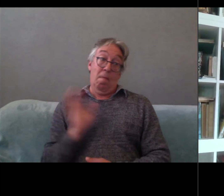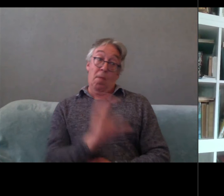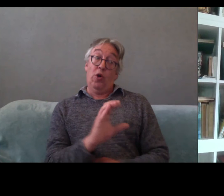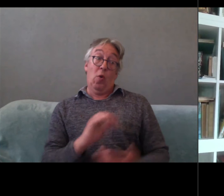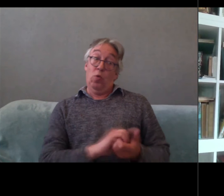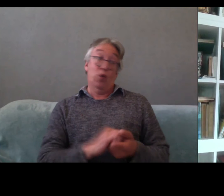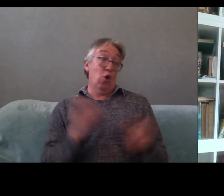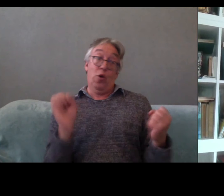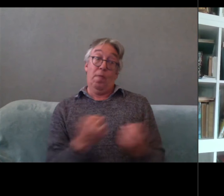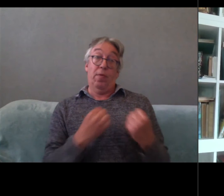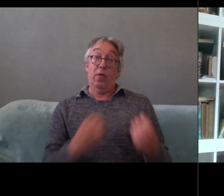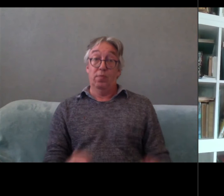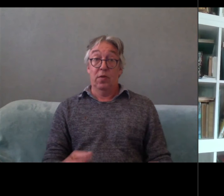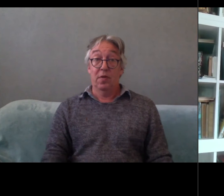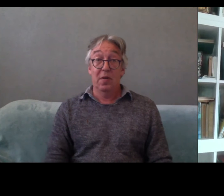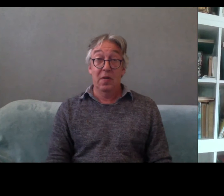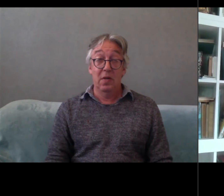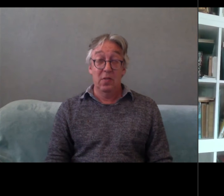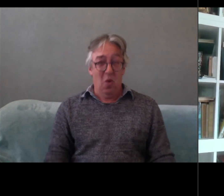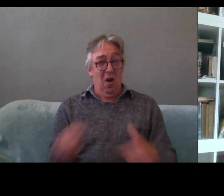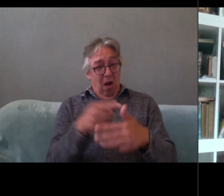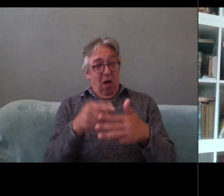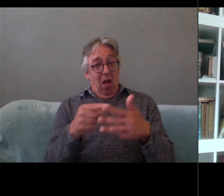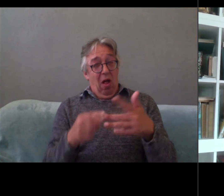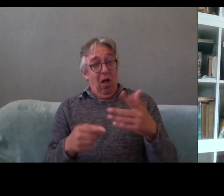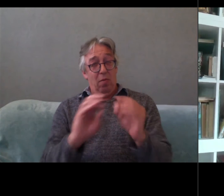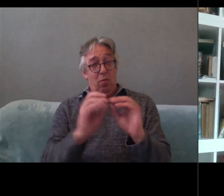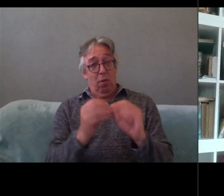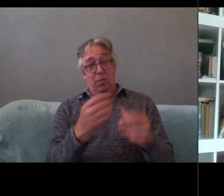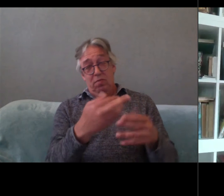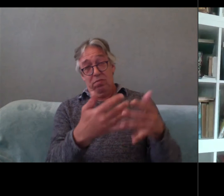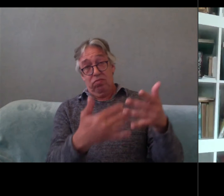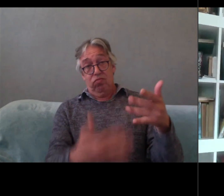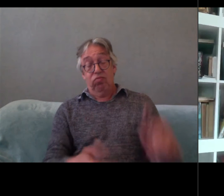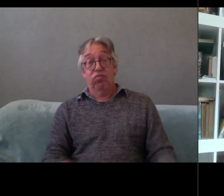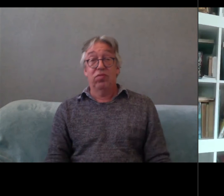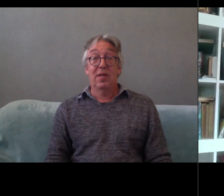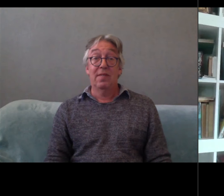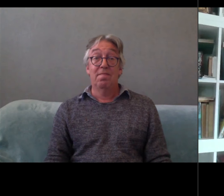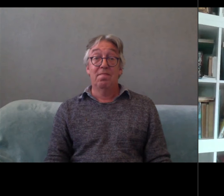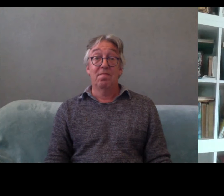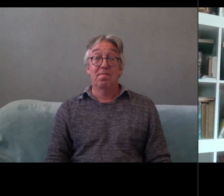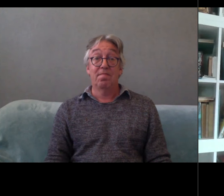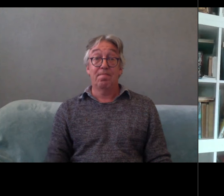So those issues to help organisations to support the organisations